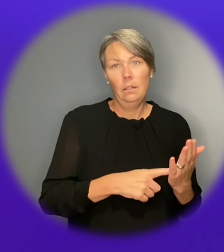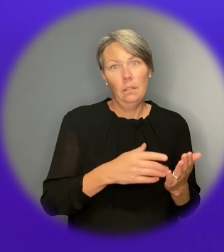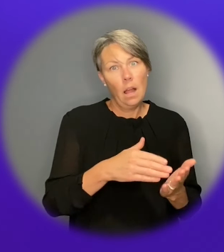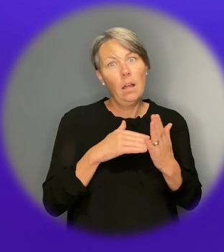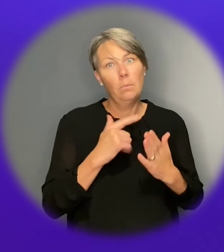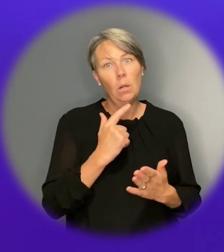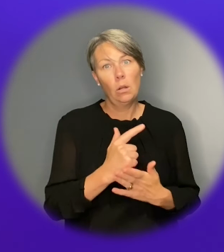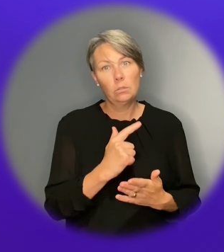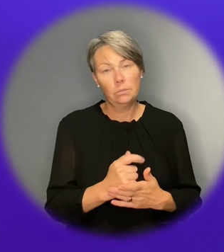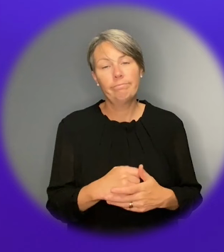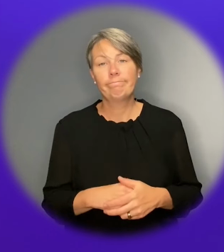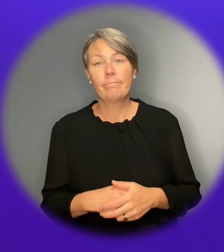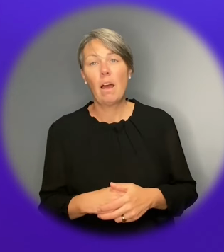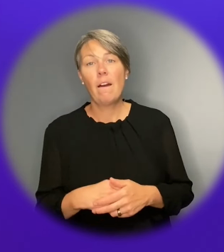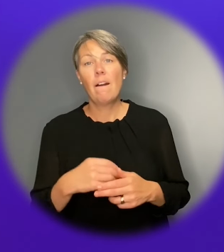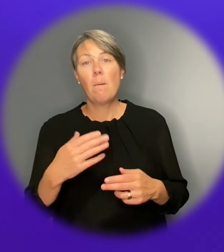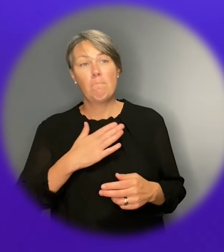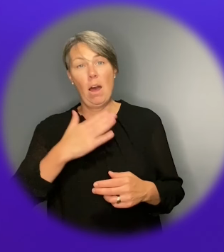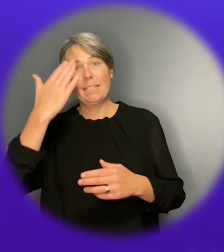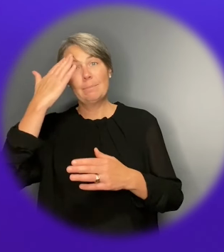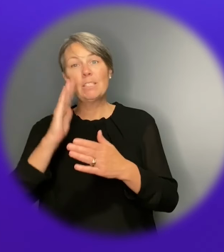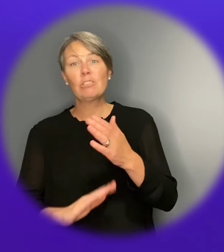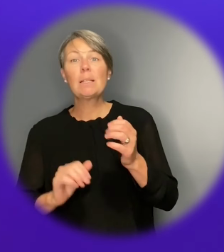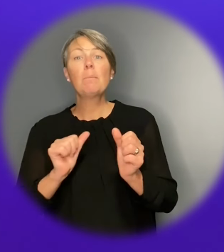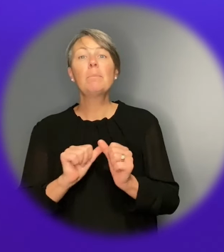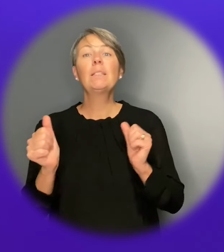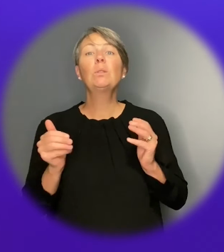kind of the the the best way to do that is to just come out and say it, Like be